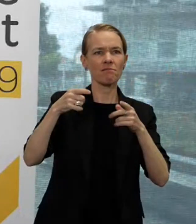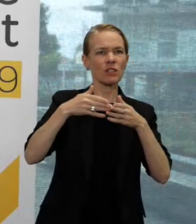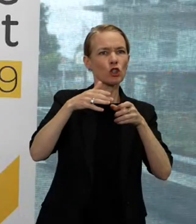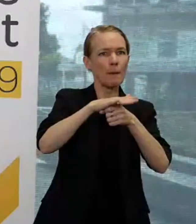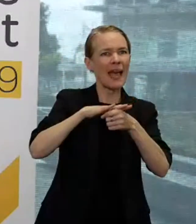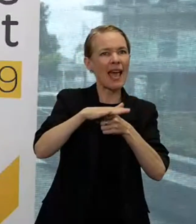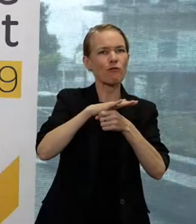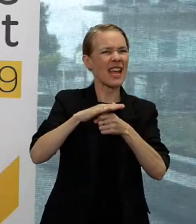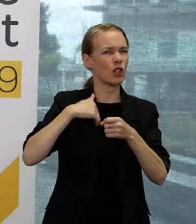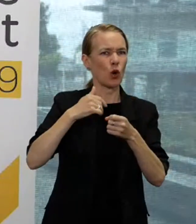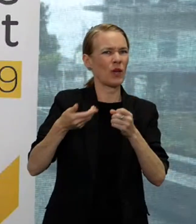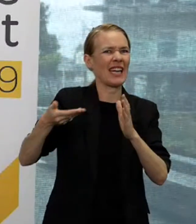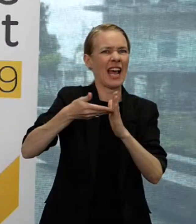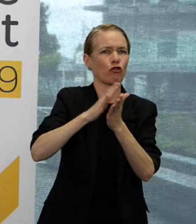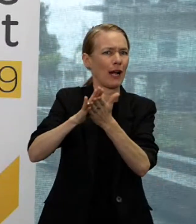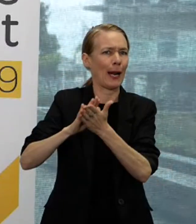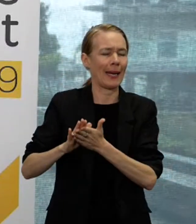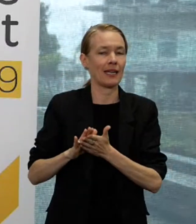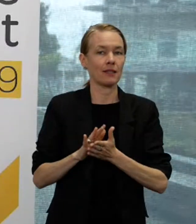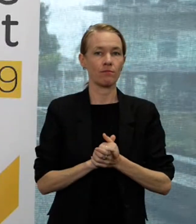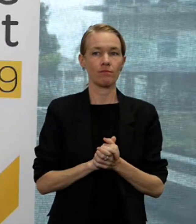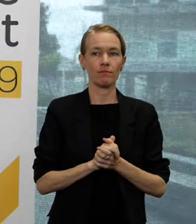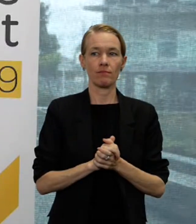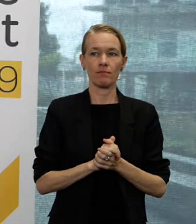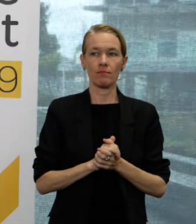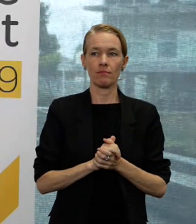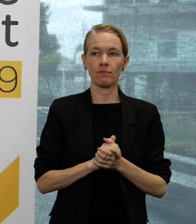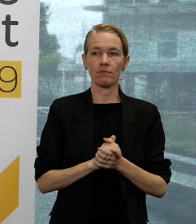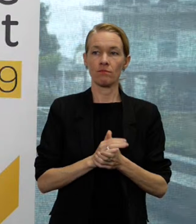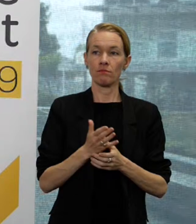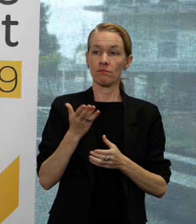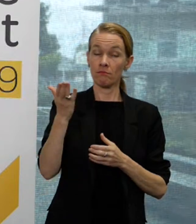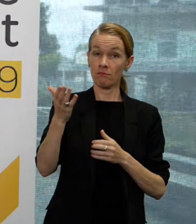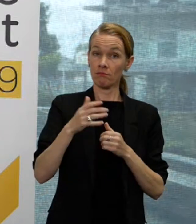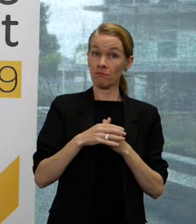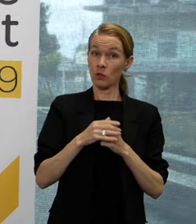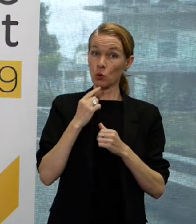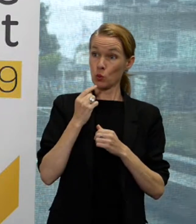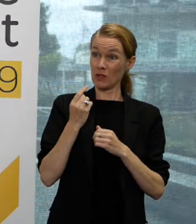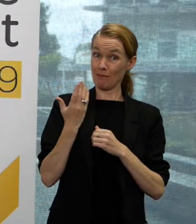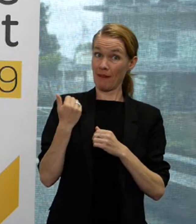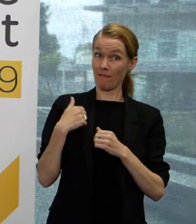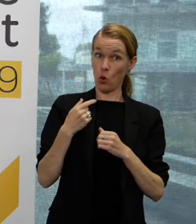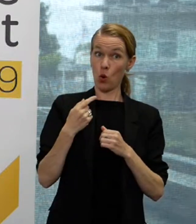You said there were two ships that he could possibly have been working on .